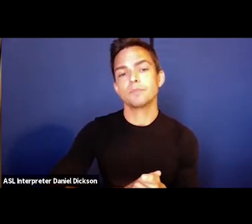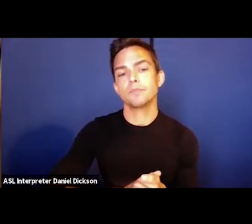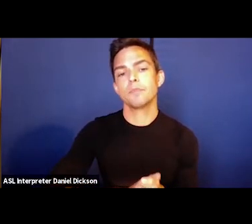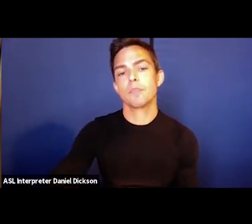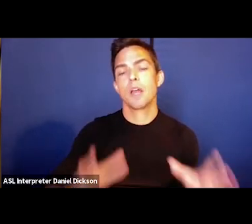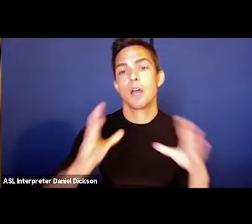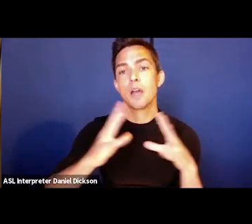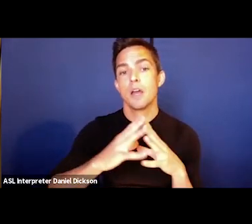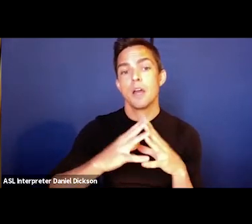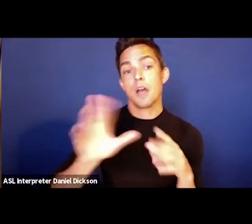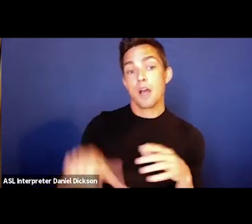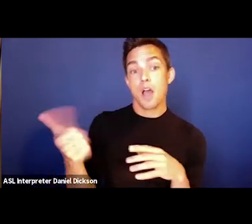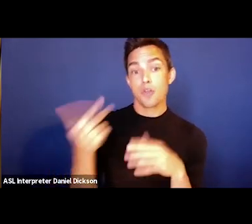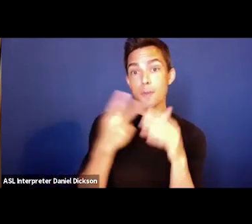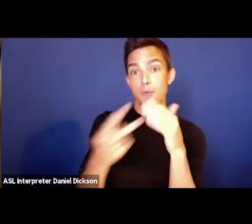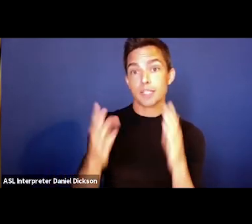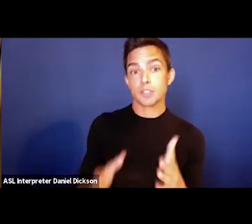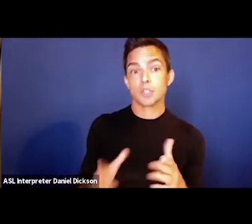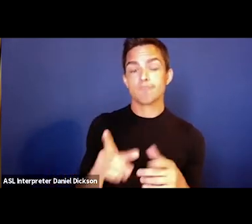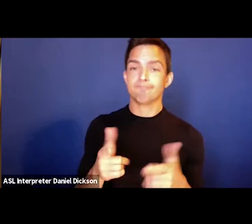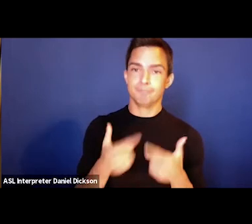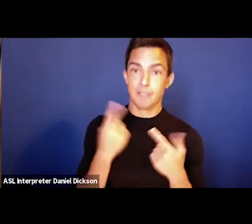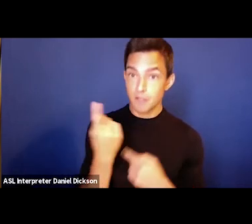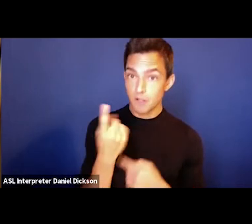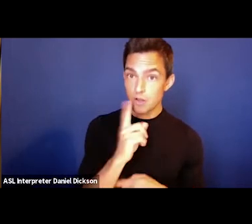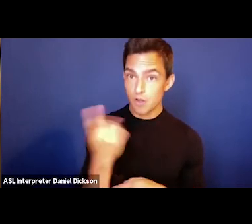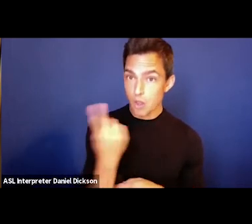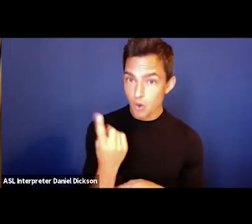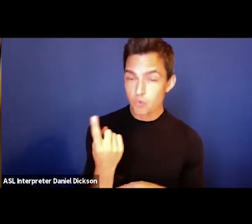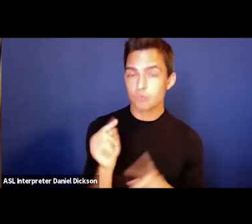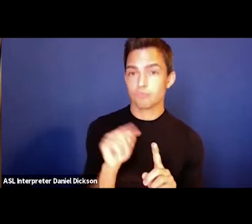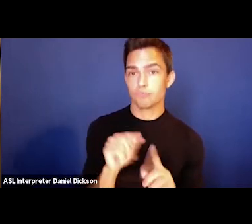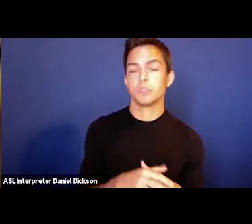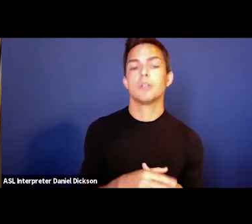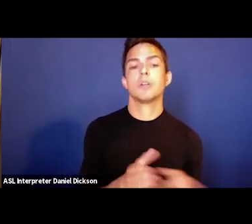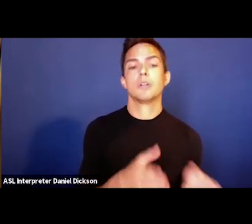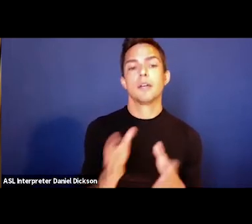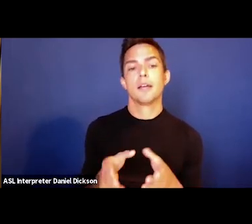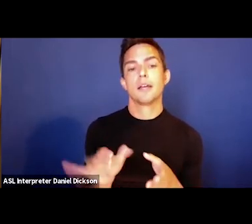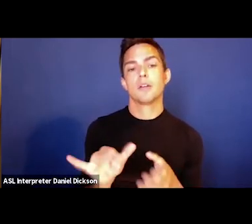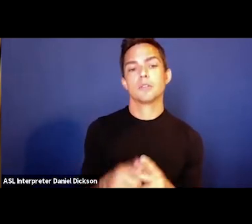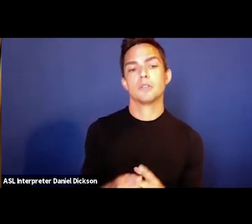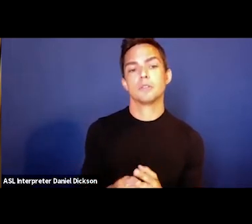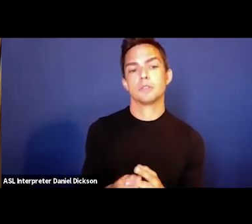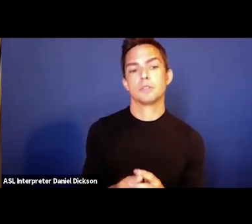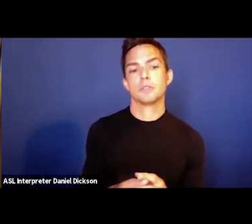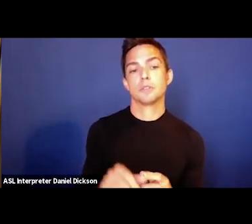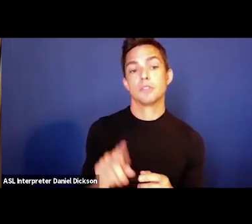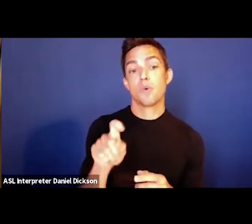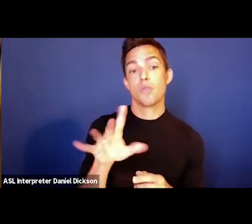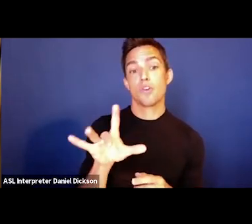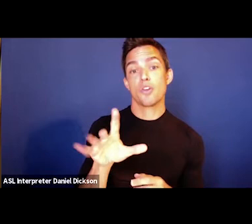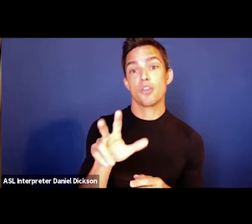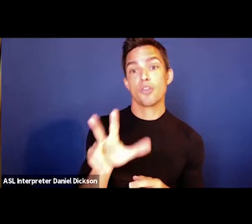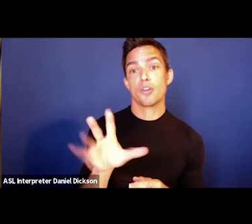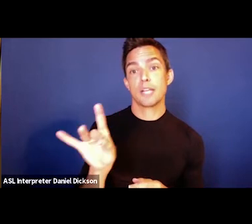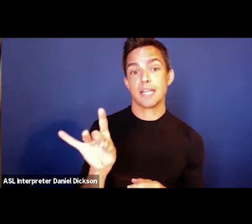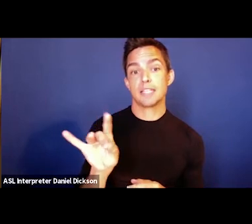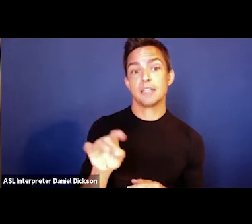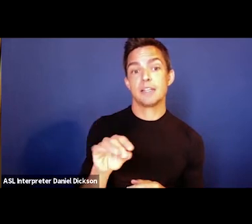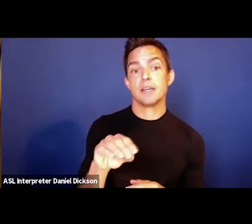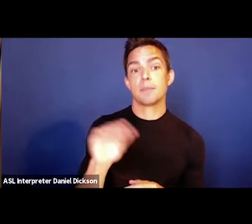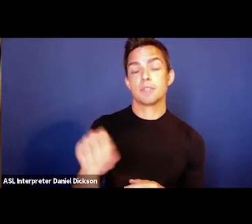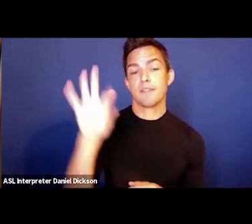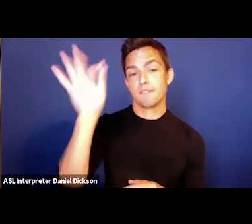Other predictors were living alone and being at 138 of the federal poverty level or below